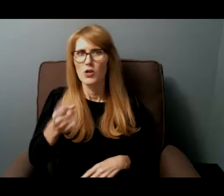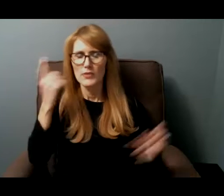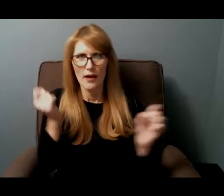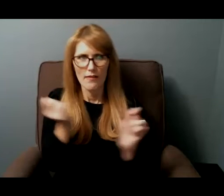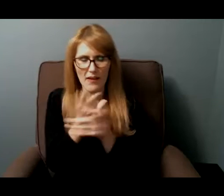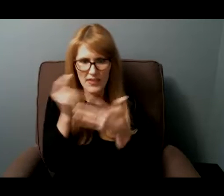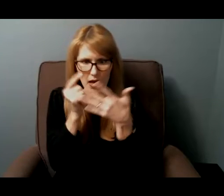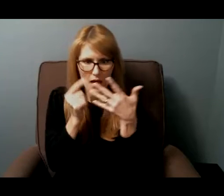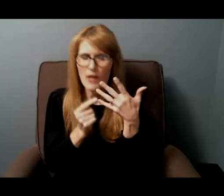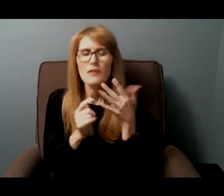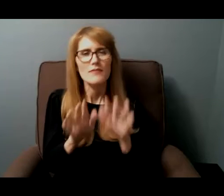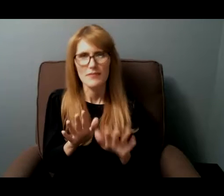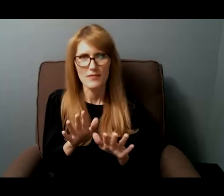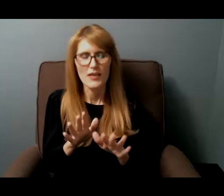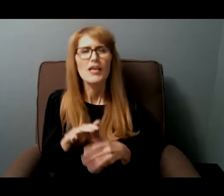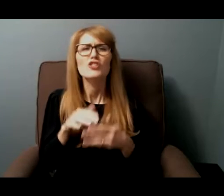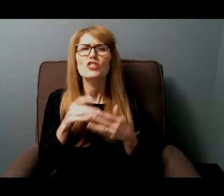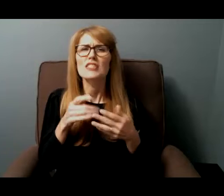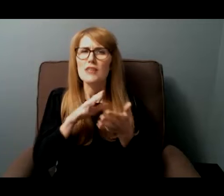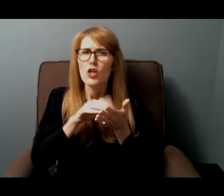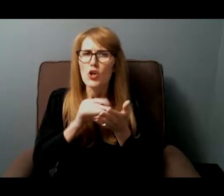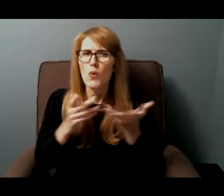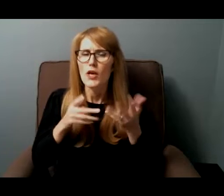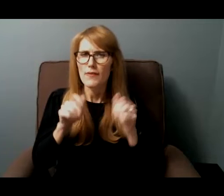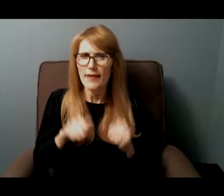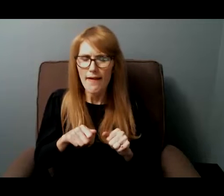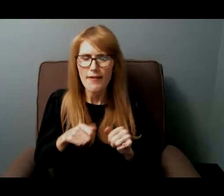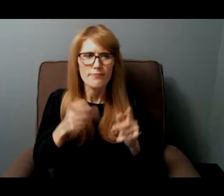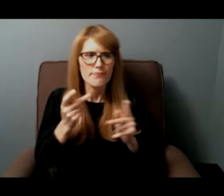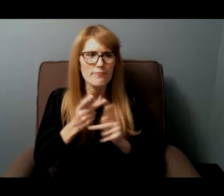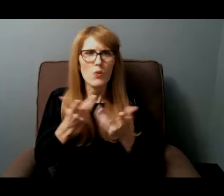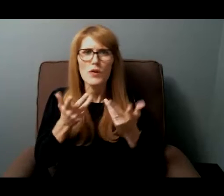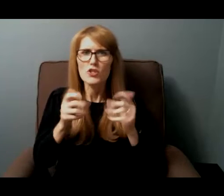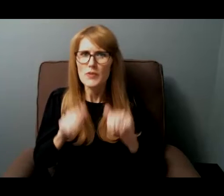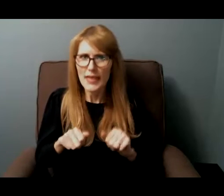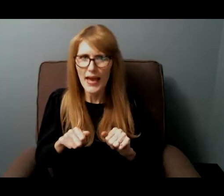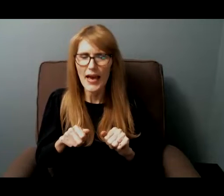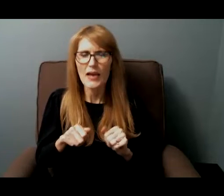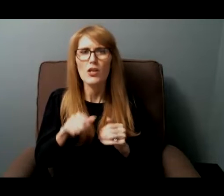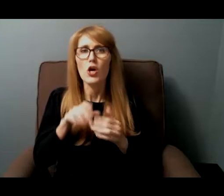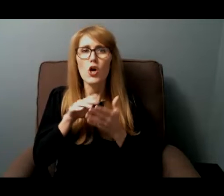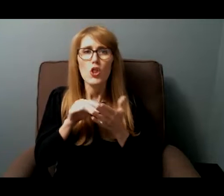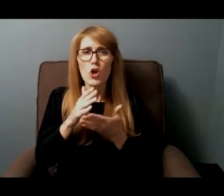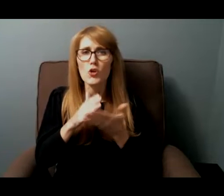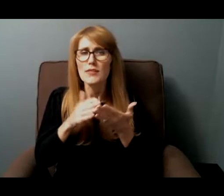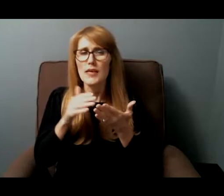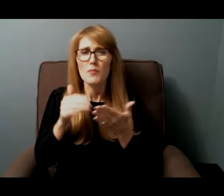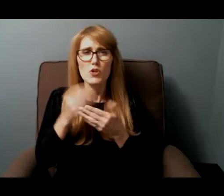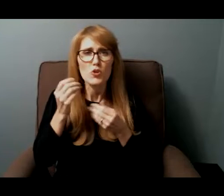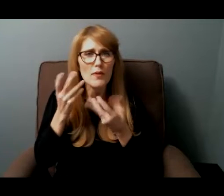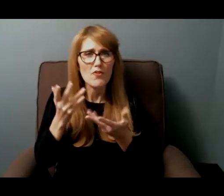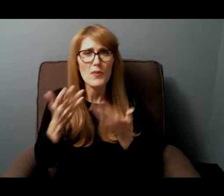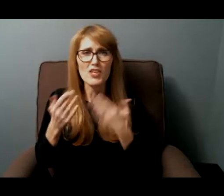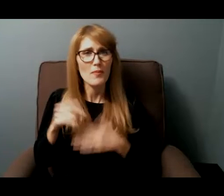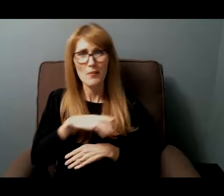just take in what you can. Grasp some new details you hadn't heard before. And if you are someone